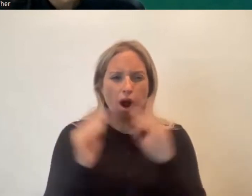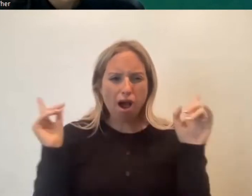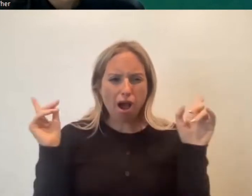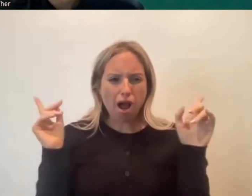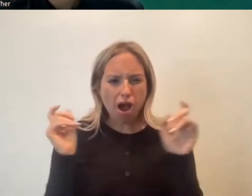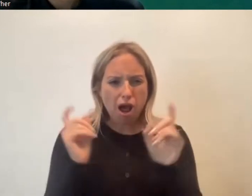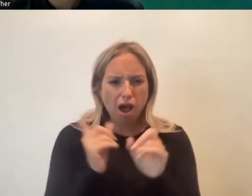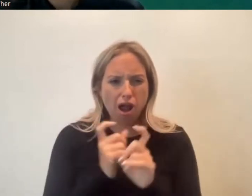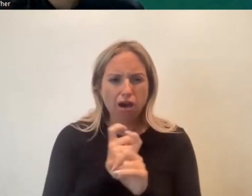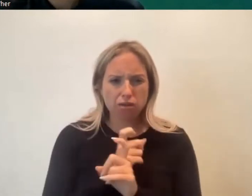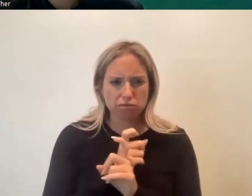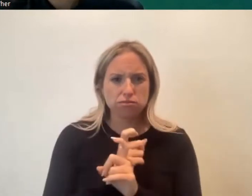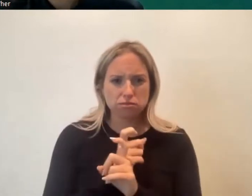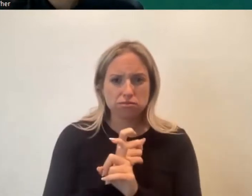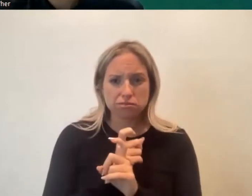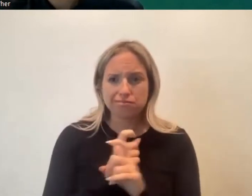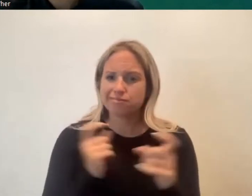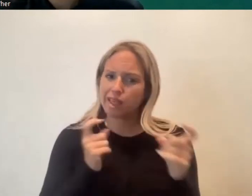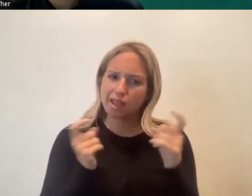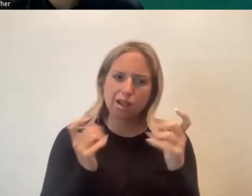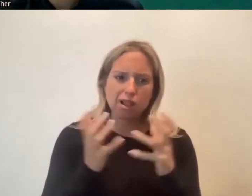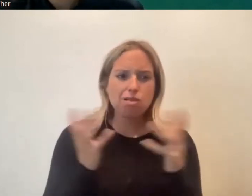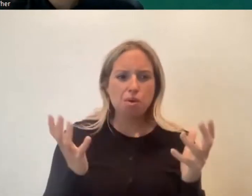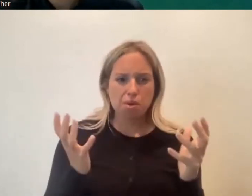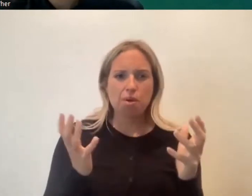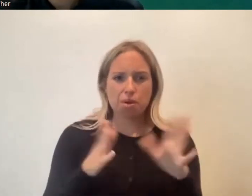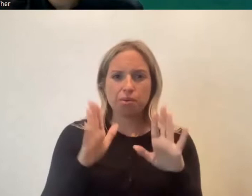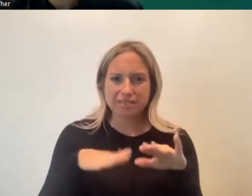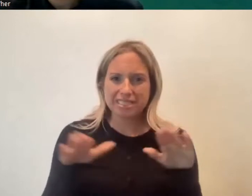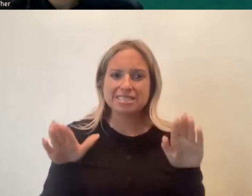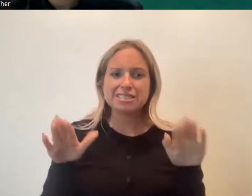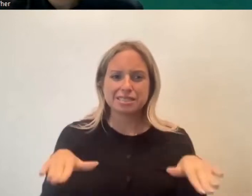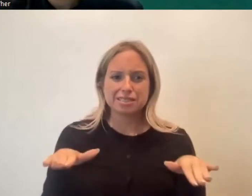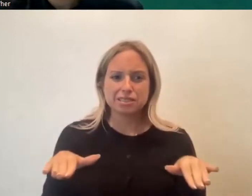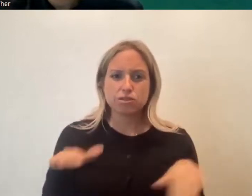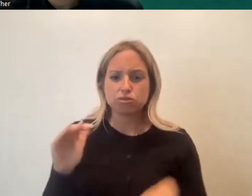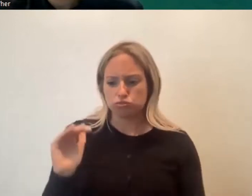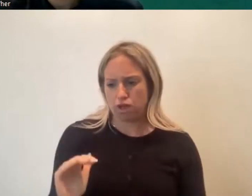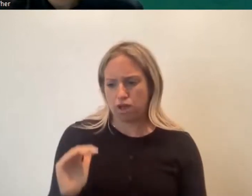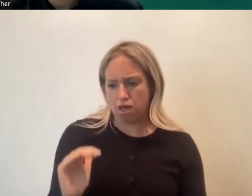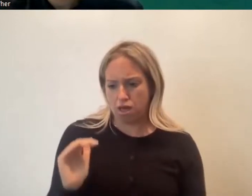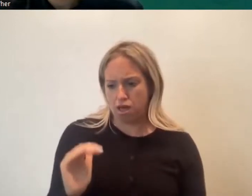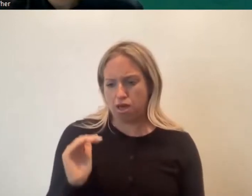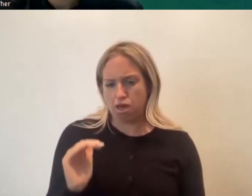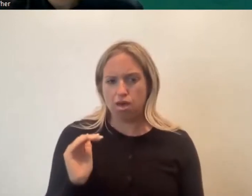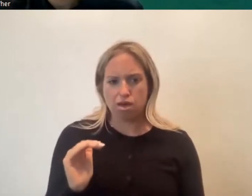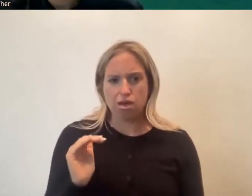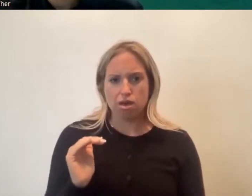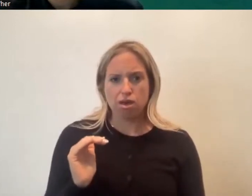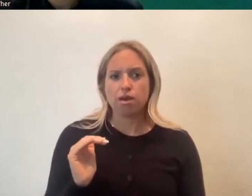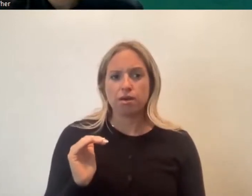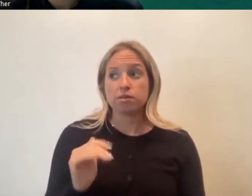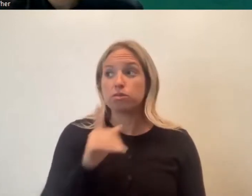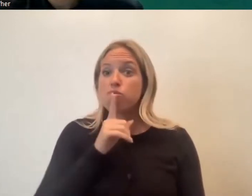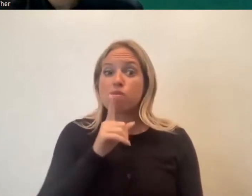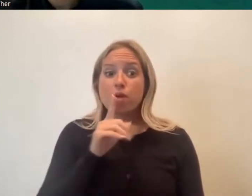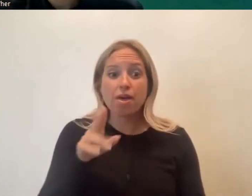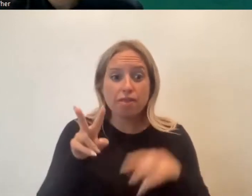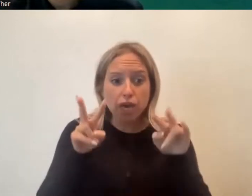I handle many kids' cases, child's cases, and what they're really looking at are these